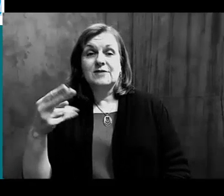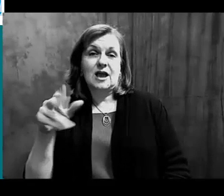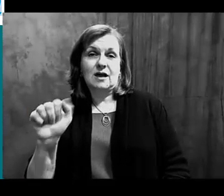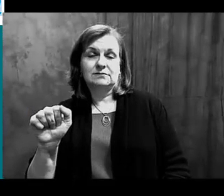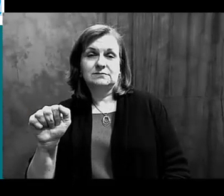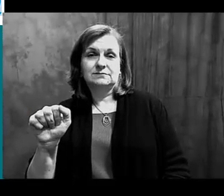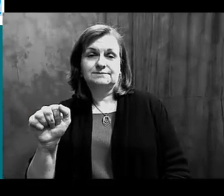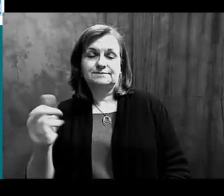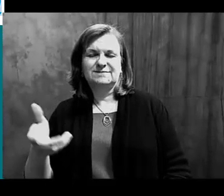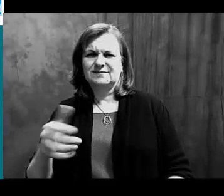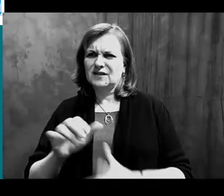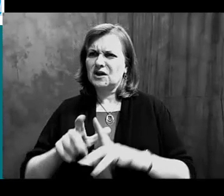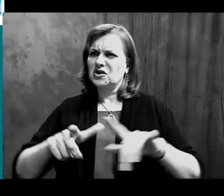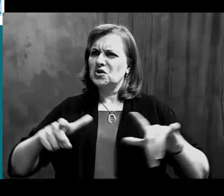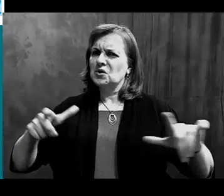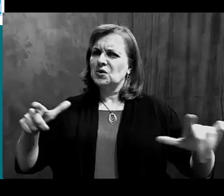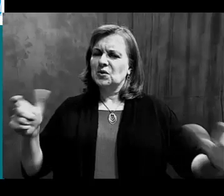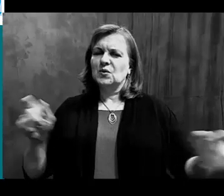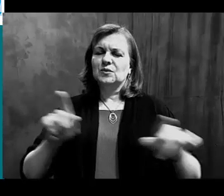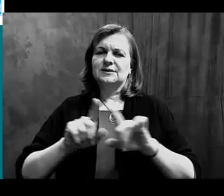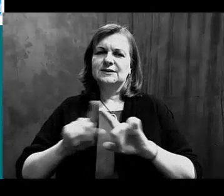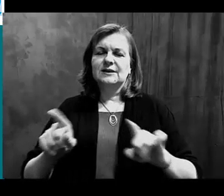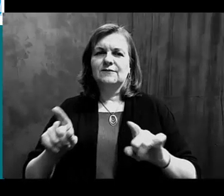in this case Daphnia